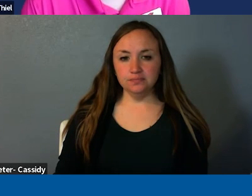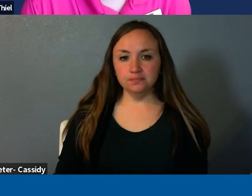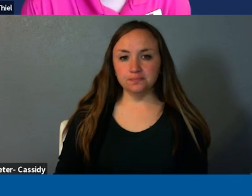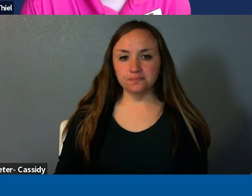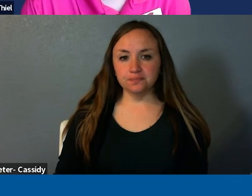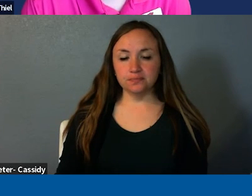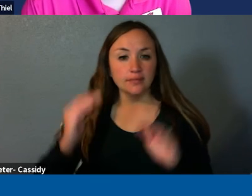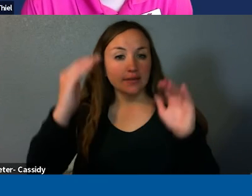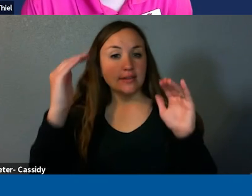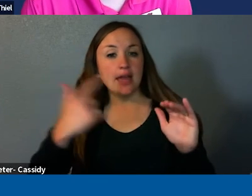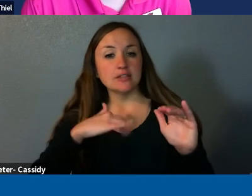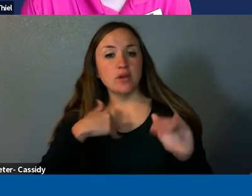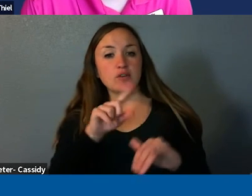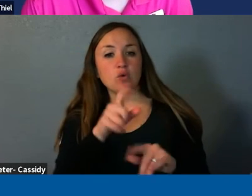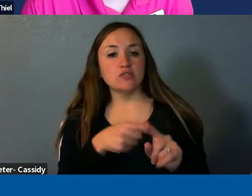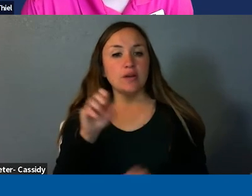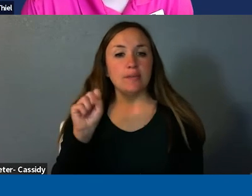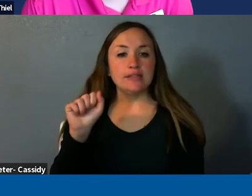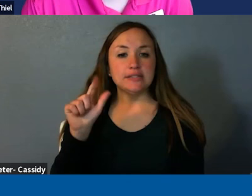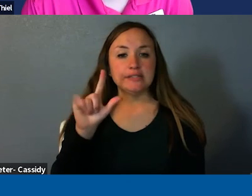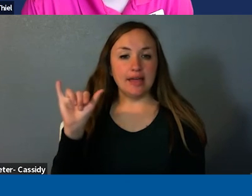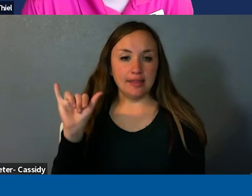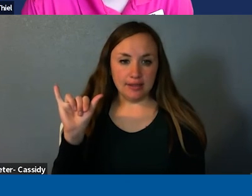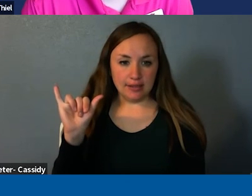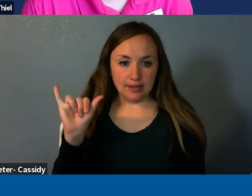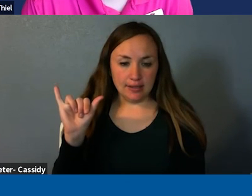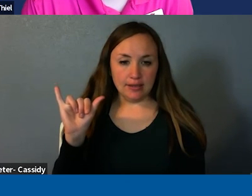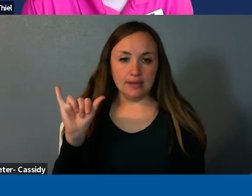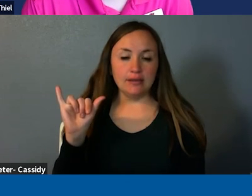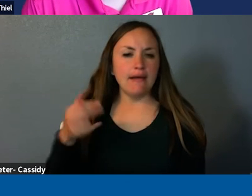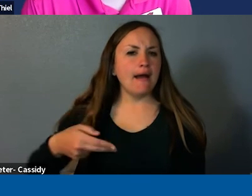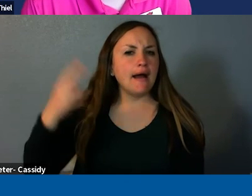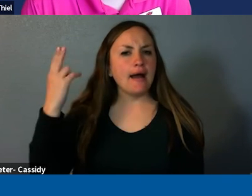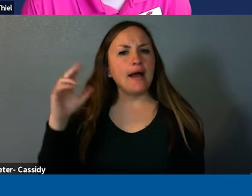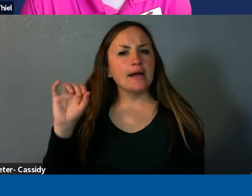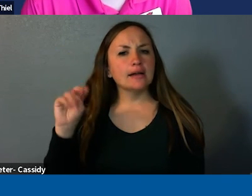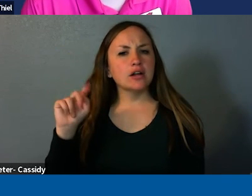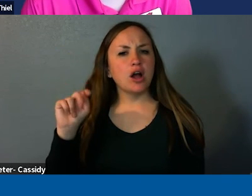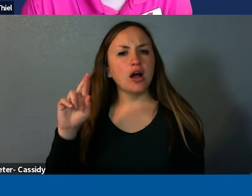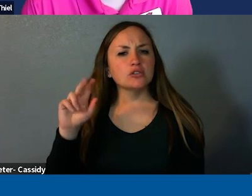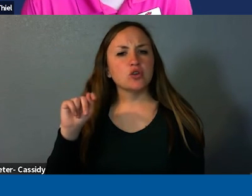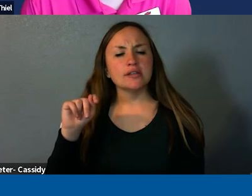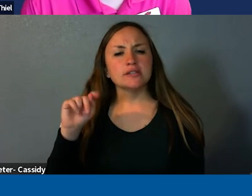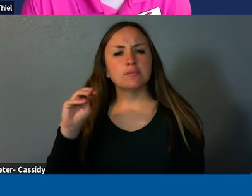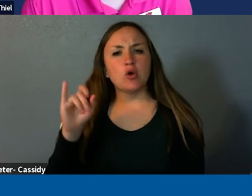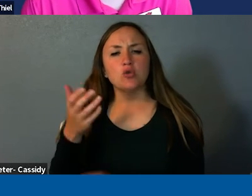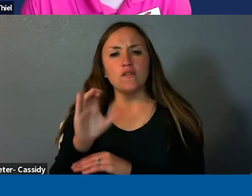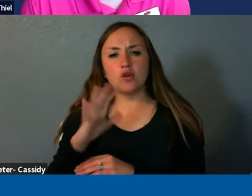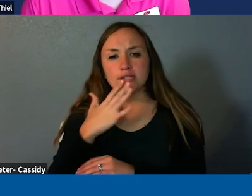Next, we have a question from Sally. Does high contrast mode or forced color mode bother the eyes?